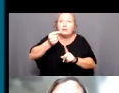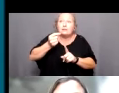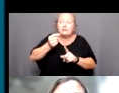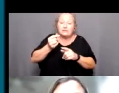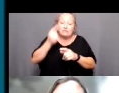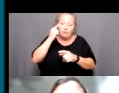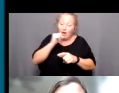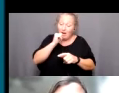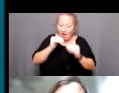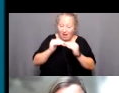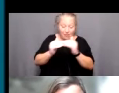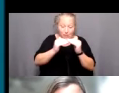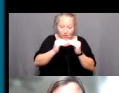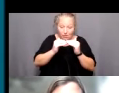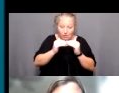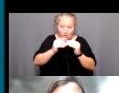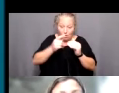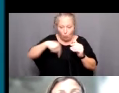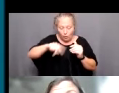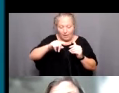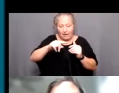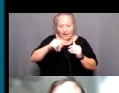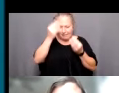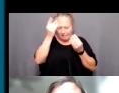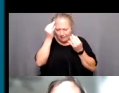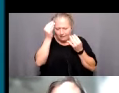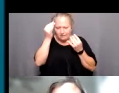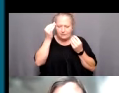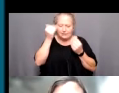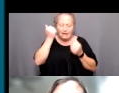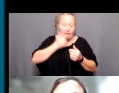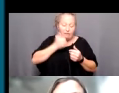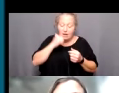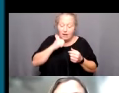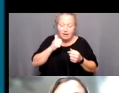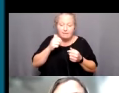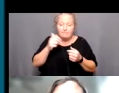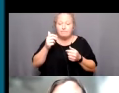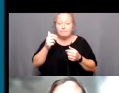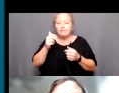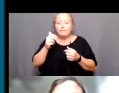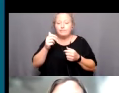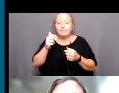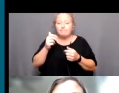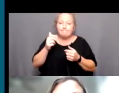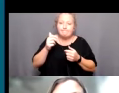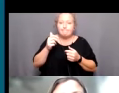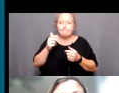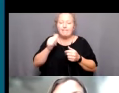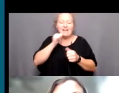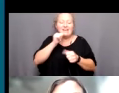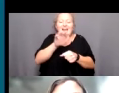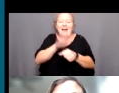that we think about every day are going to be the lack of inclusivity in